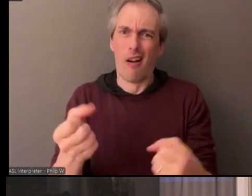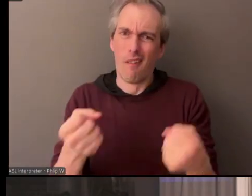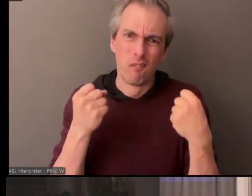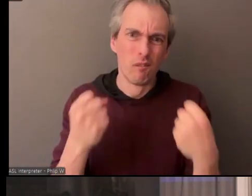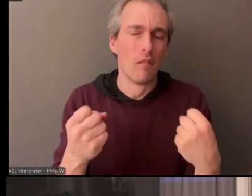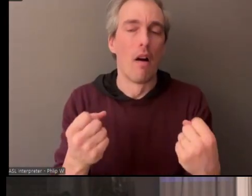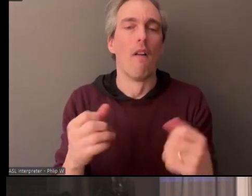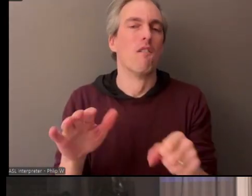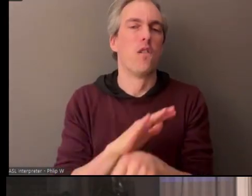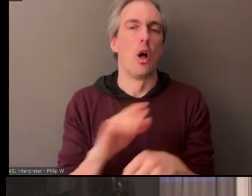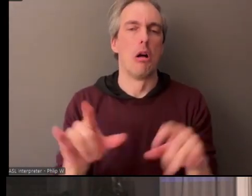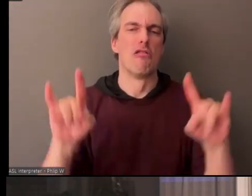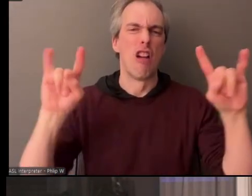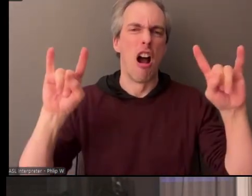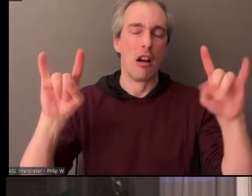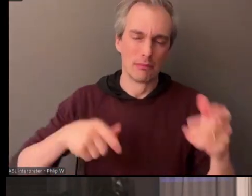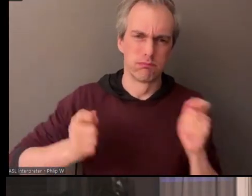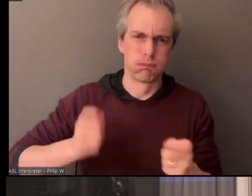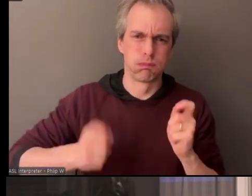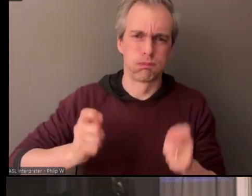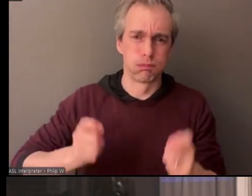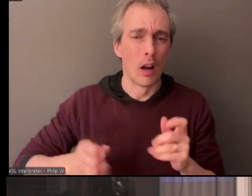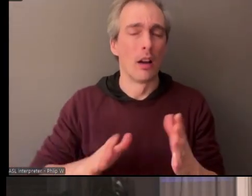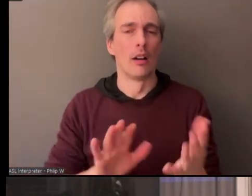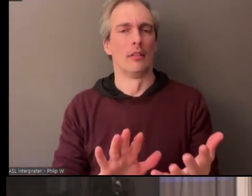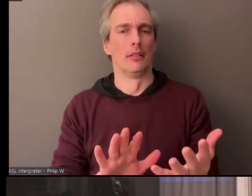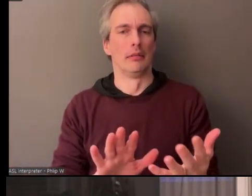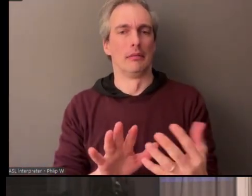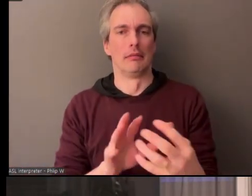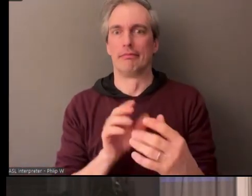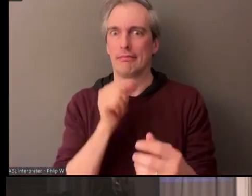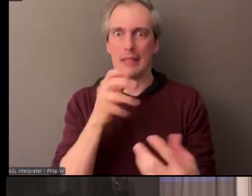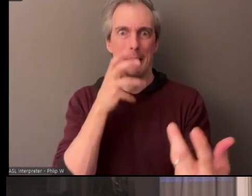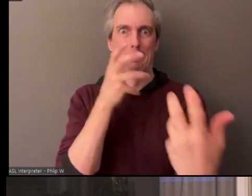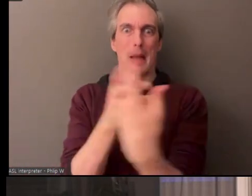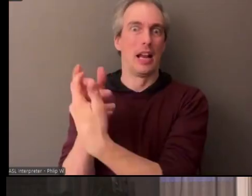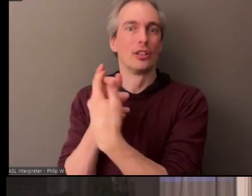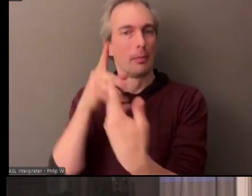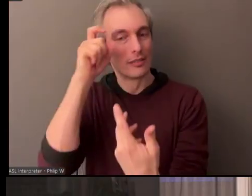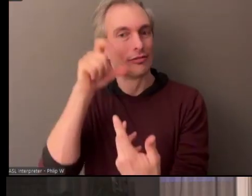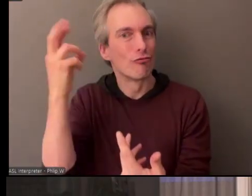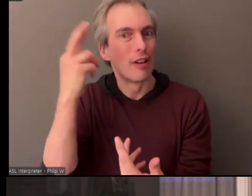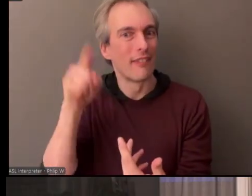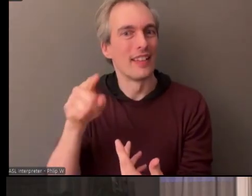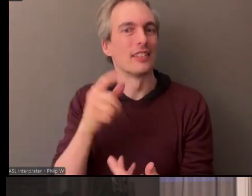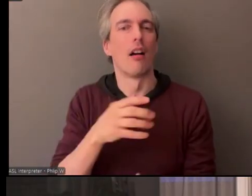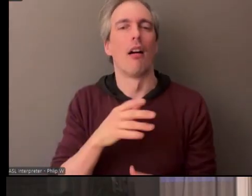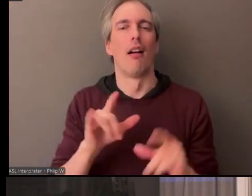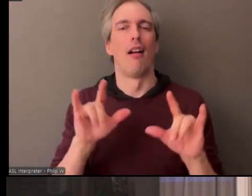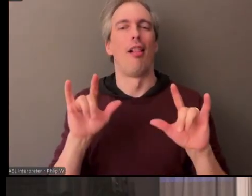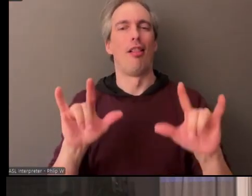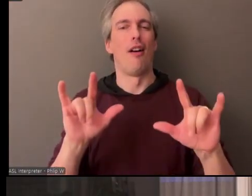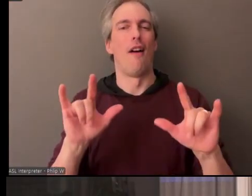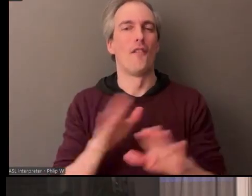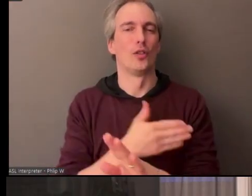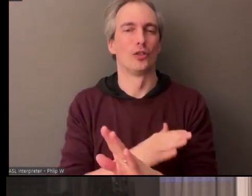Now... You might be looking at this acceptance criteria and saying... Oh, this is great. I'm gonna start putting WCAG in every Jira ticket.